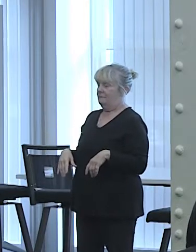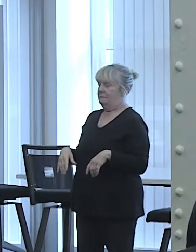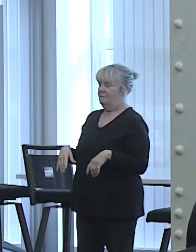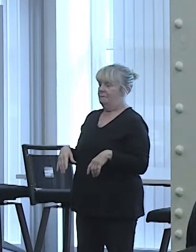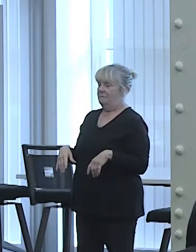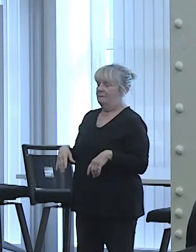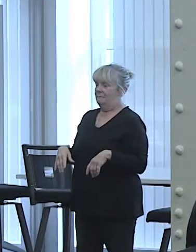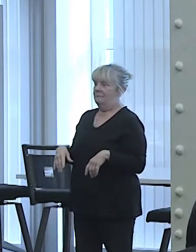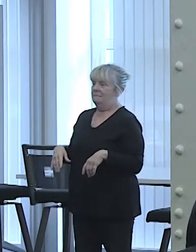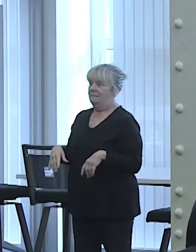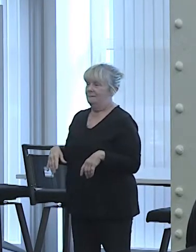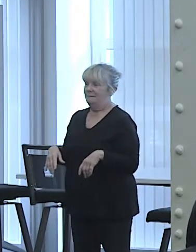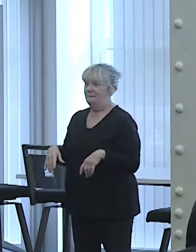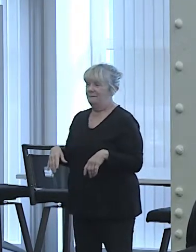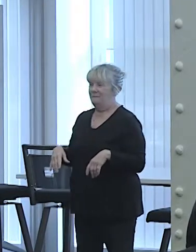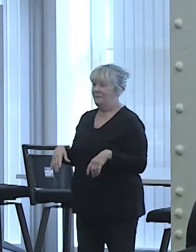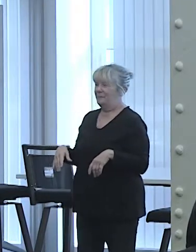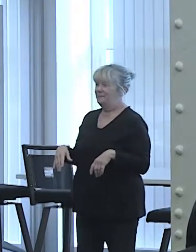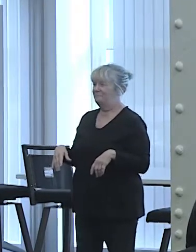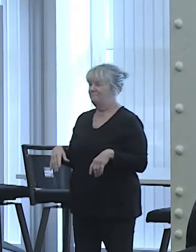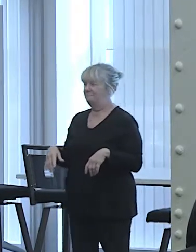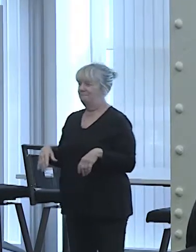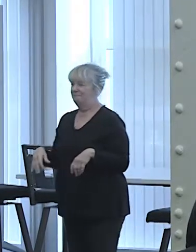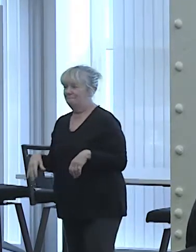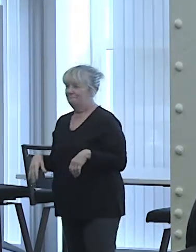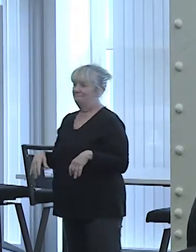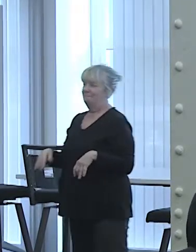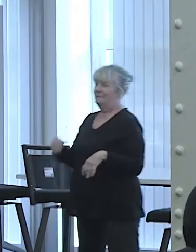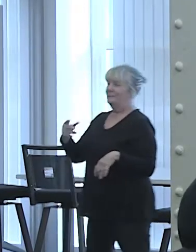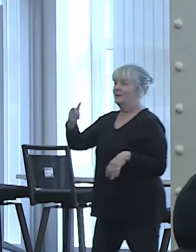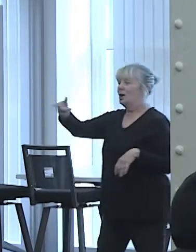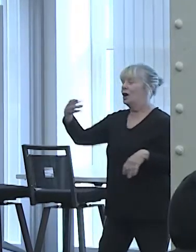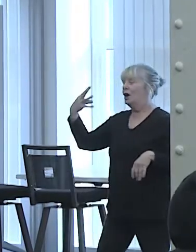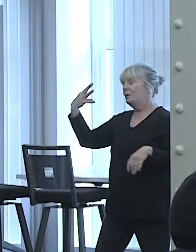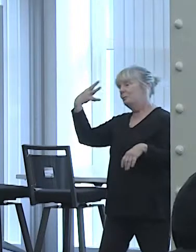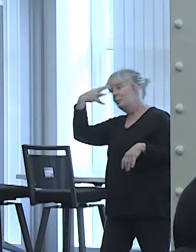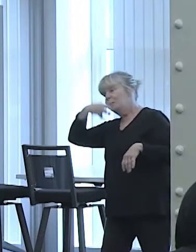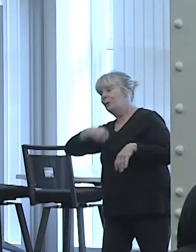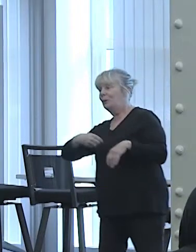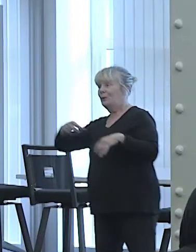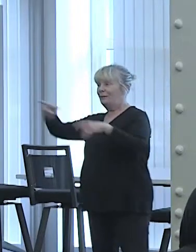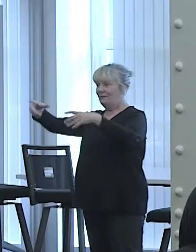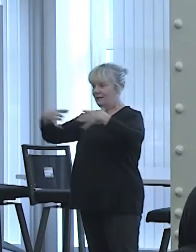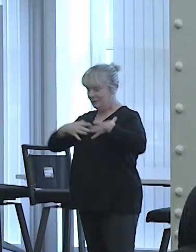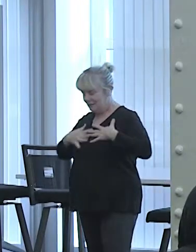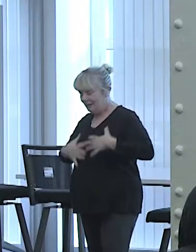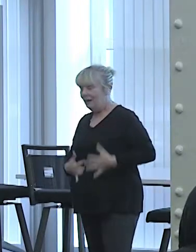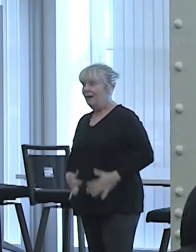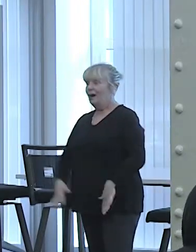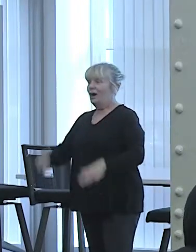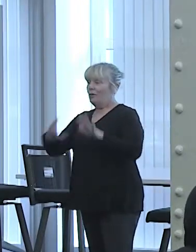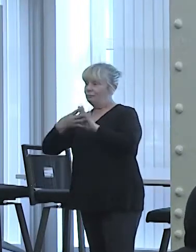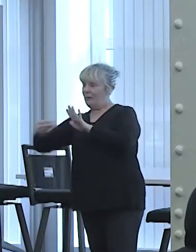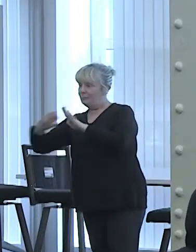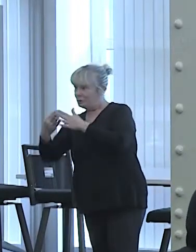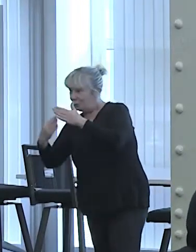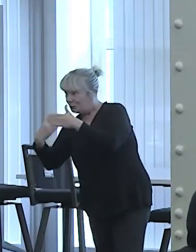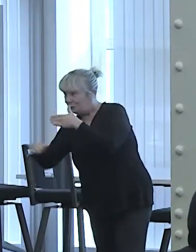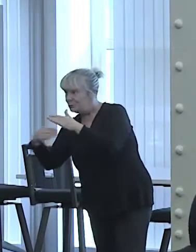beautiful, desirable, worthy of reproducing and of being reproduced. Worthy of existing.